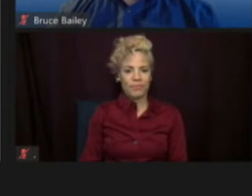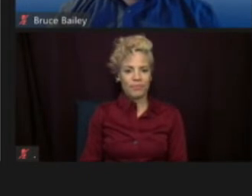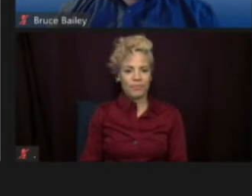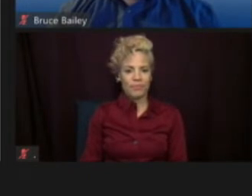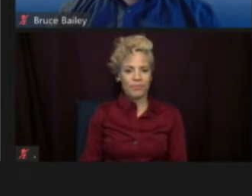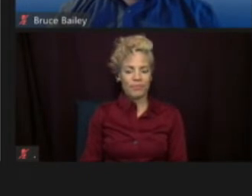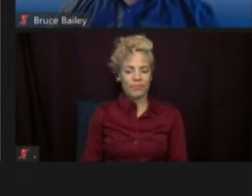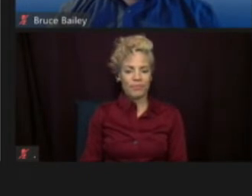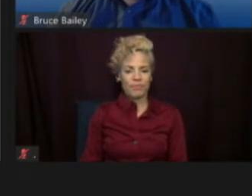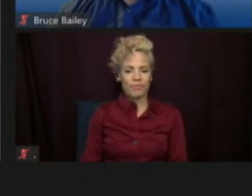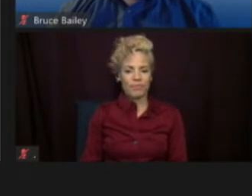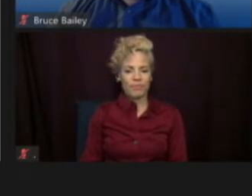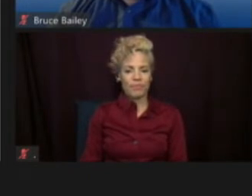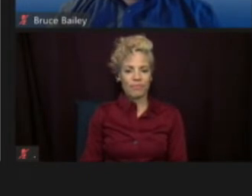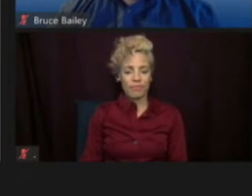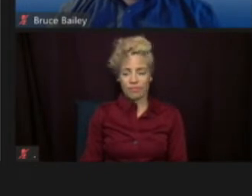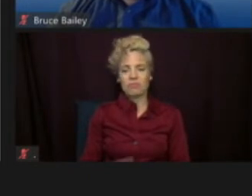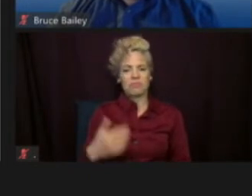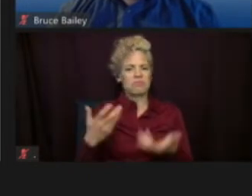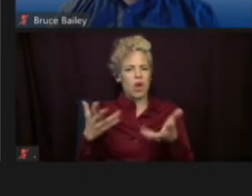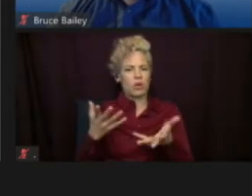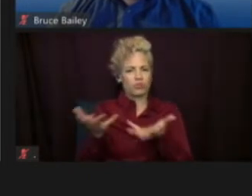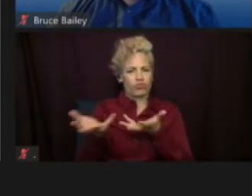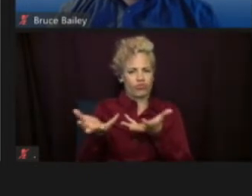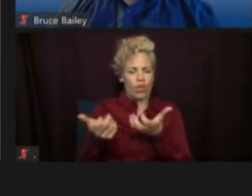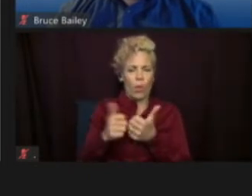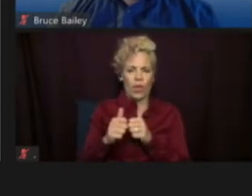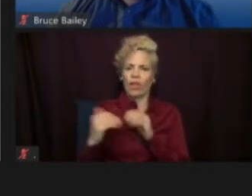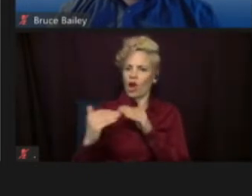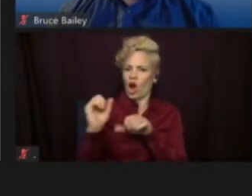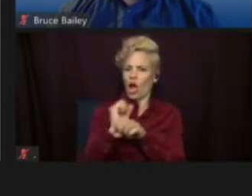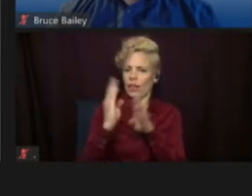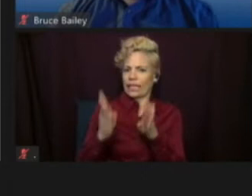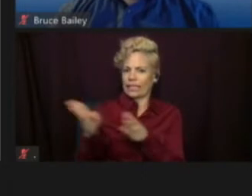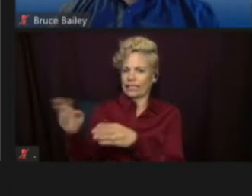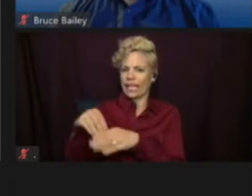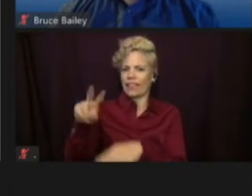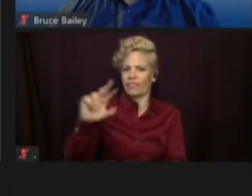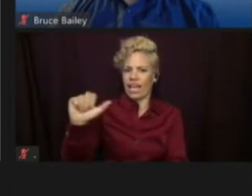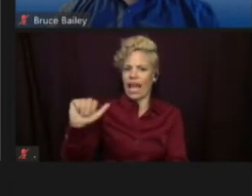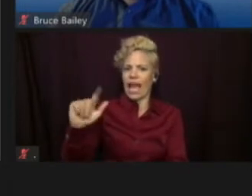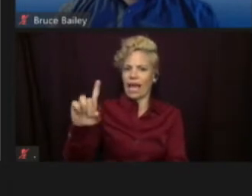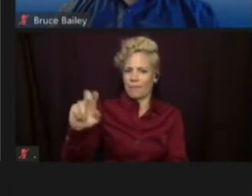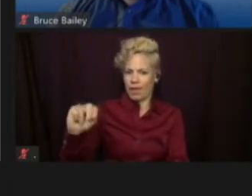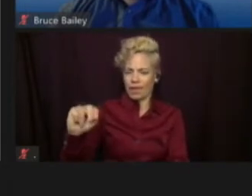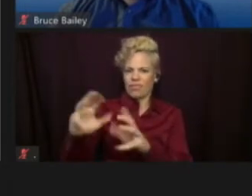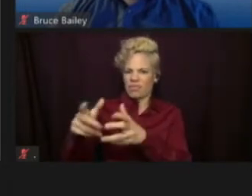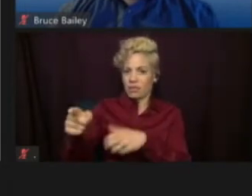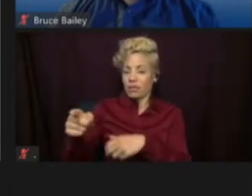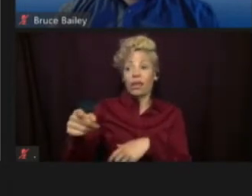at the Veterans Administration, they're obviously in the early stages of the planning